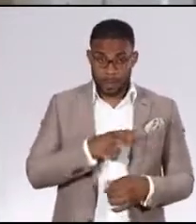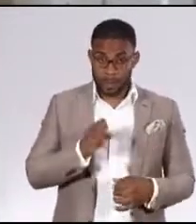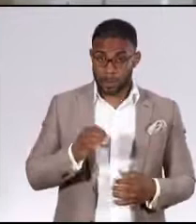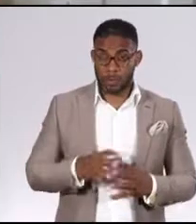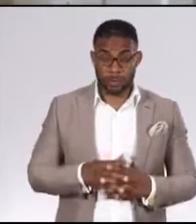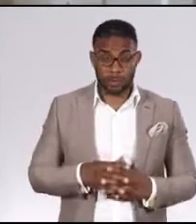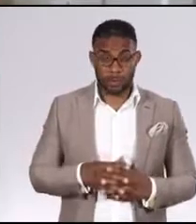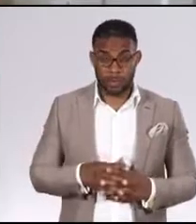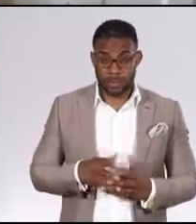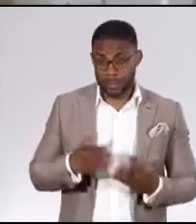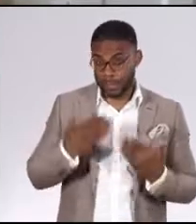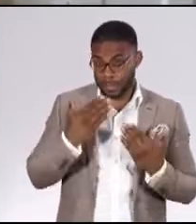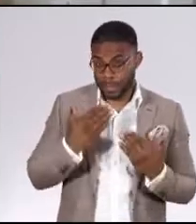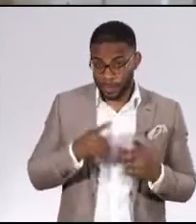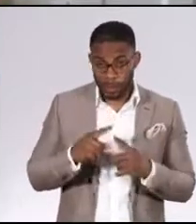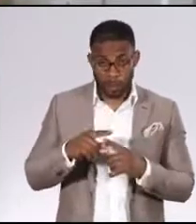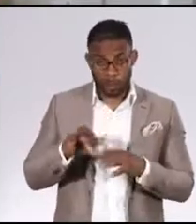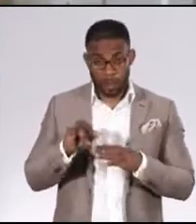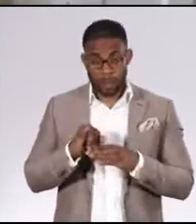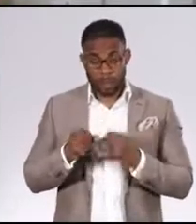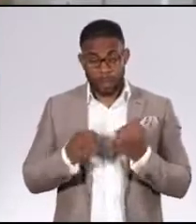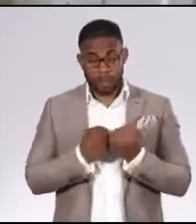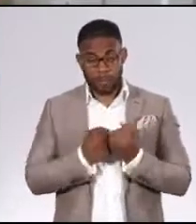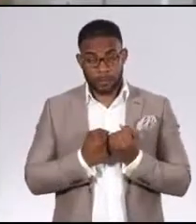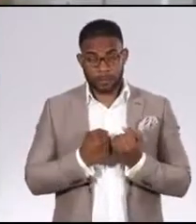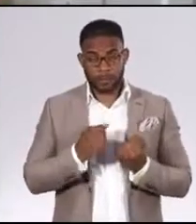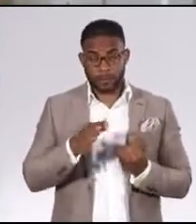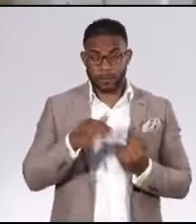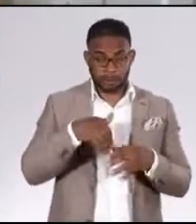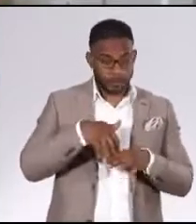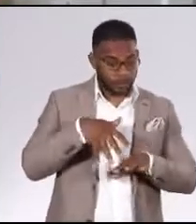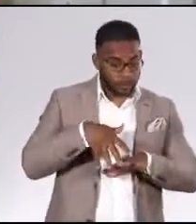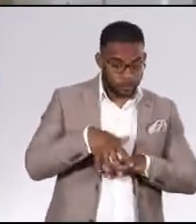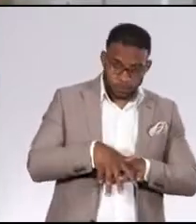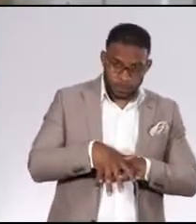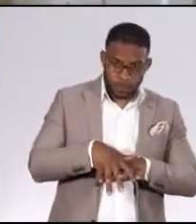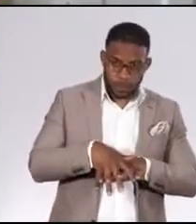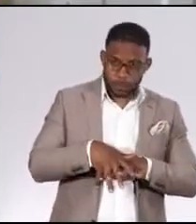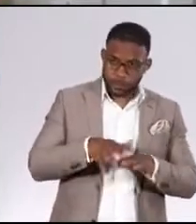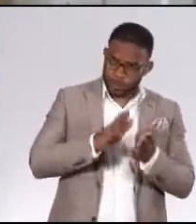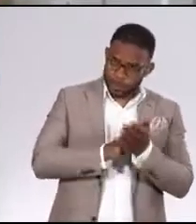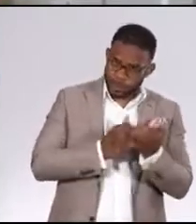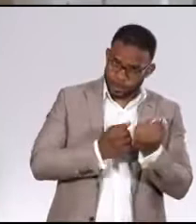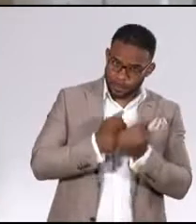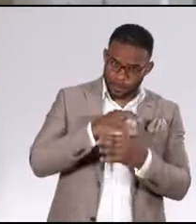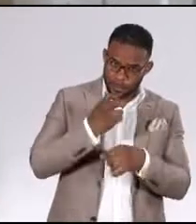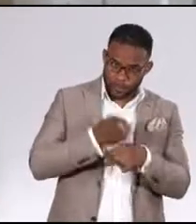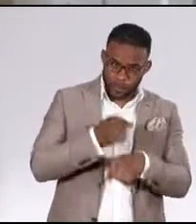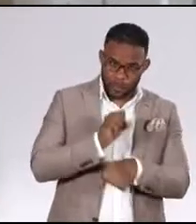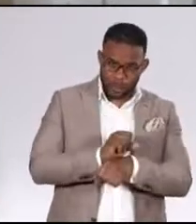thank you also to the industry sponsors, you're you're in the trenches. We commend you for all the hard work uh that you're doing.